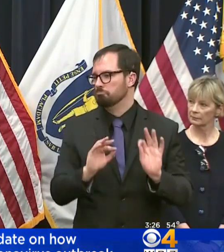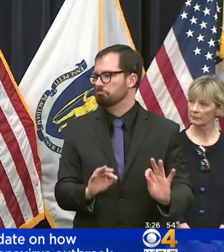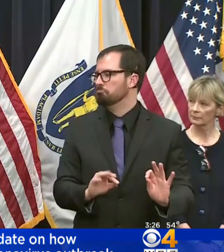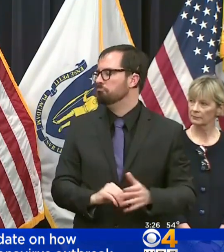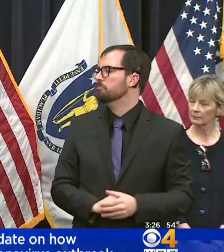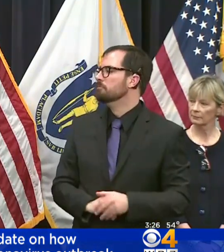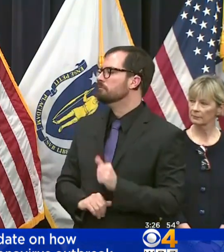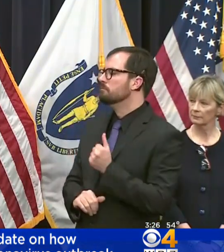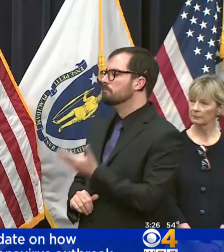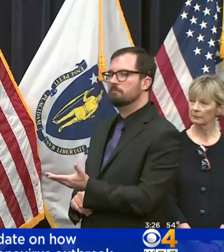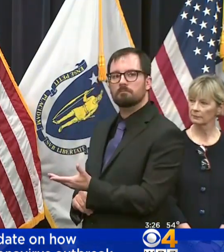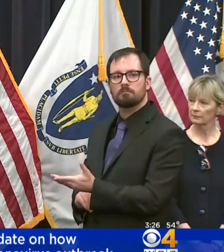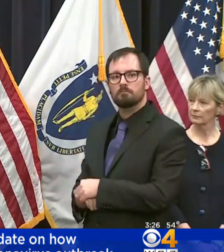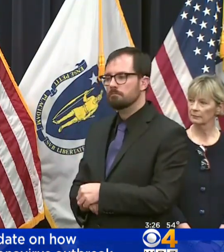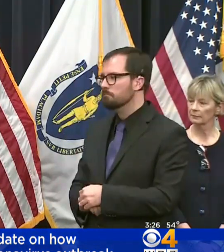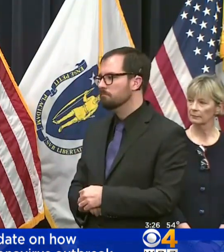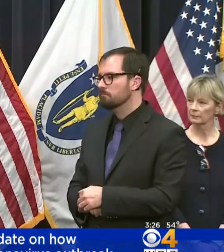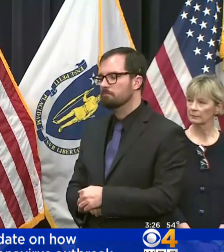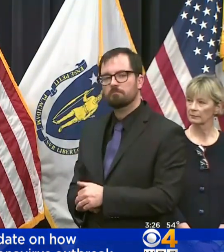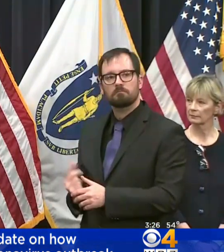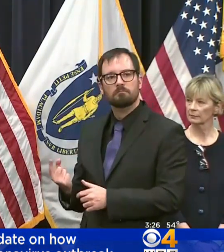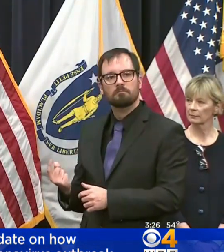THEY HAVE NOTIFIED ANYBODY WHO HAD PERSONAL CONTACT WITH THEM.